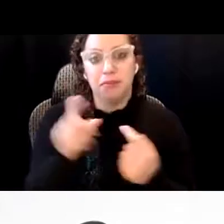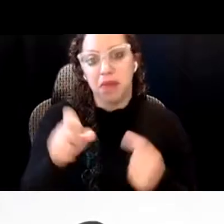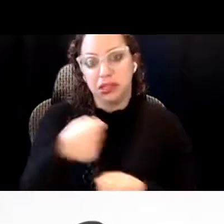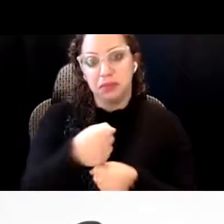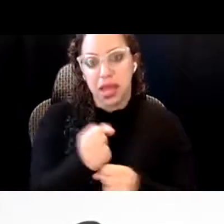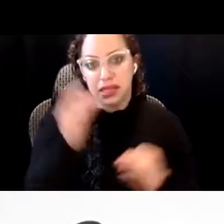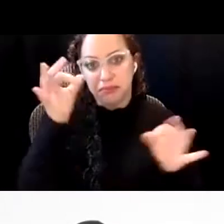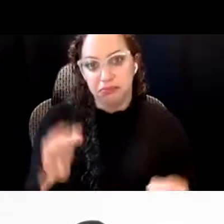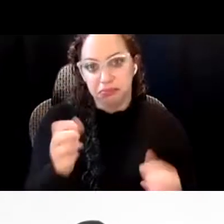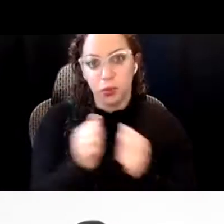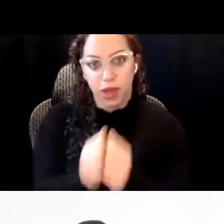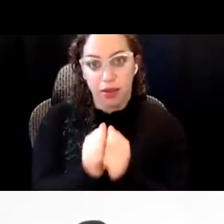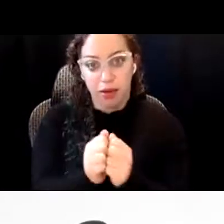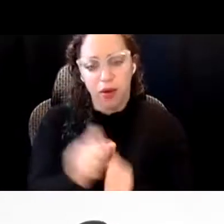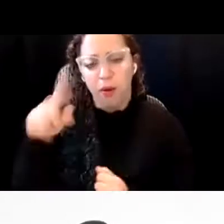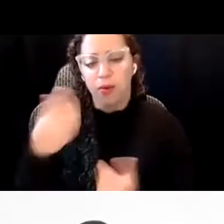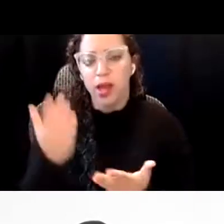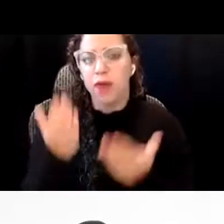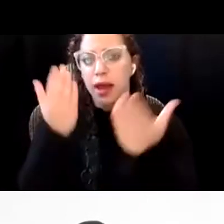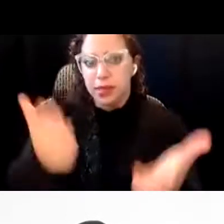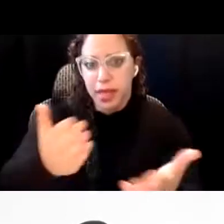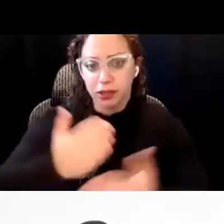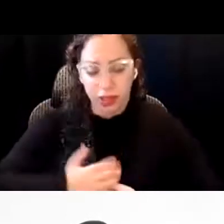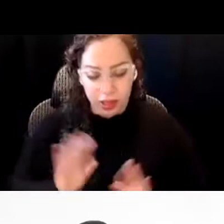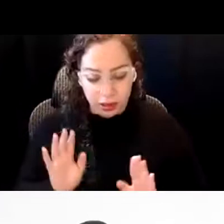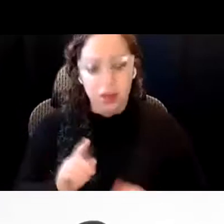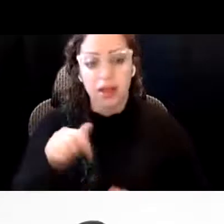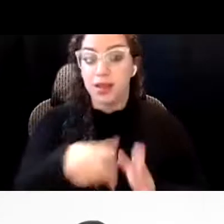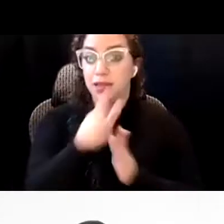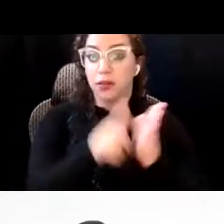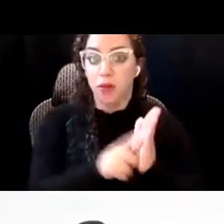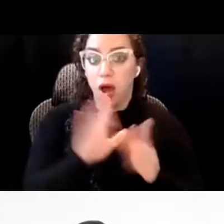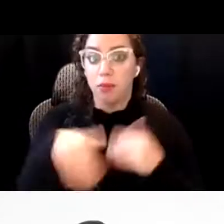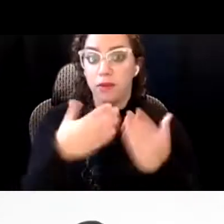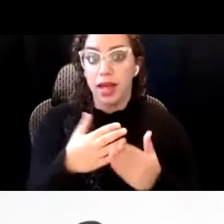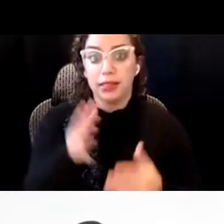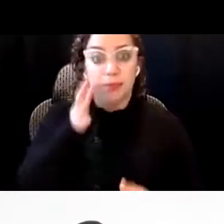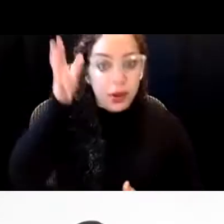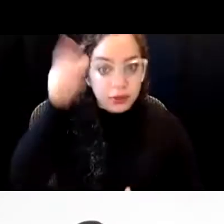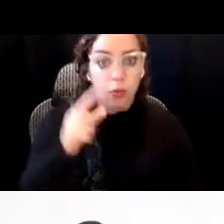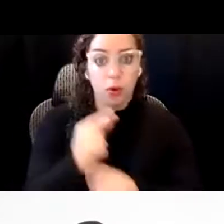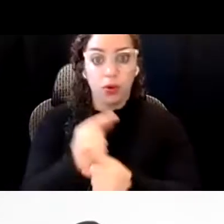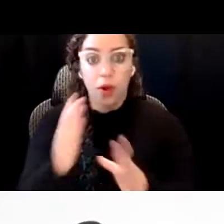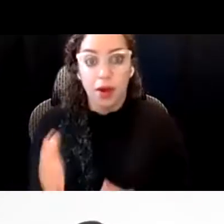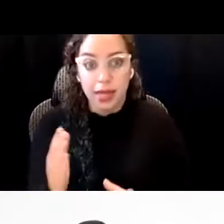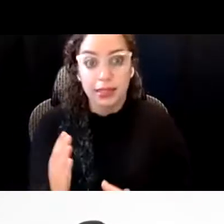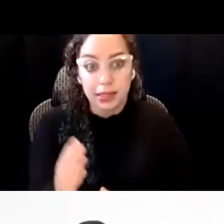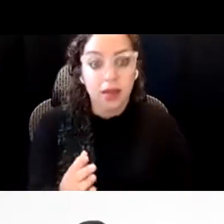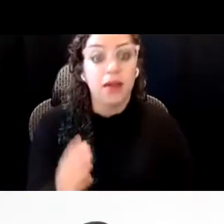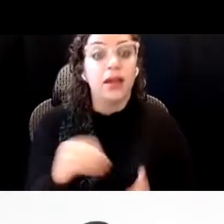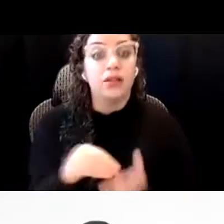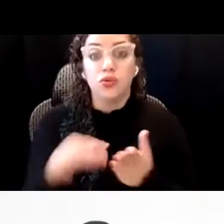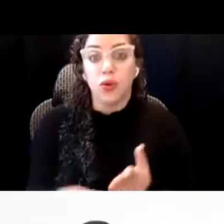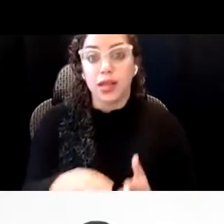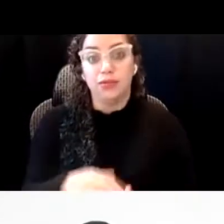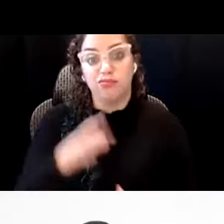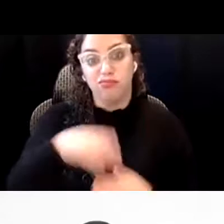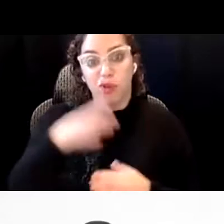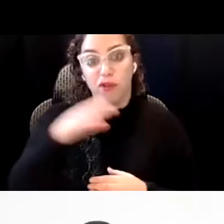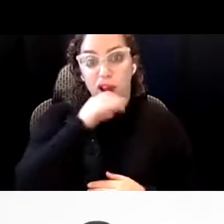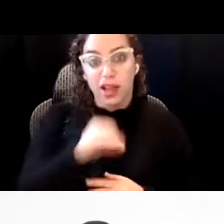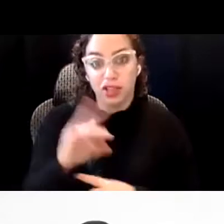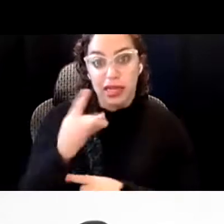Now this is only a recommendation, of course, as I said, this law provides parents or guardians as well as students over 18 ultimately that choice.